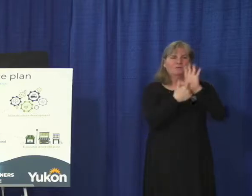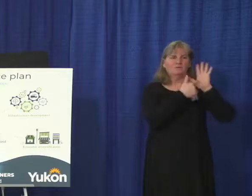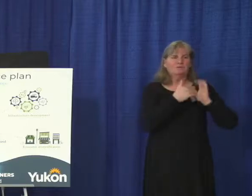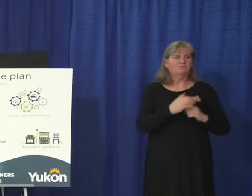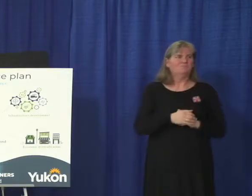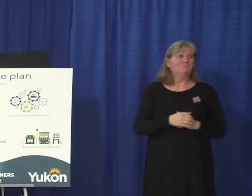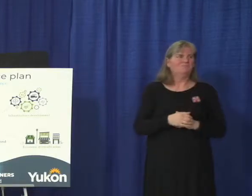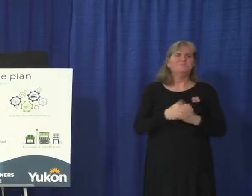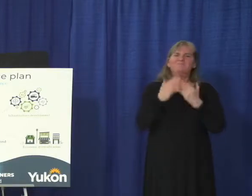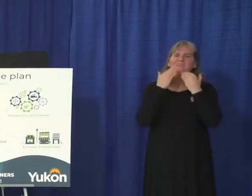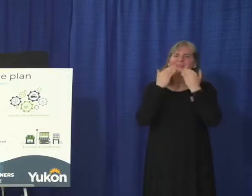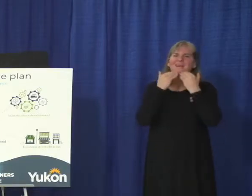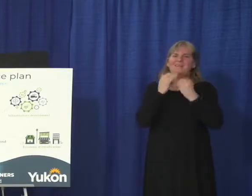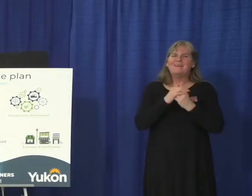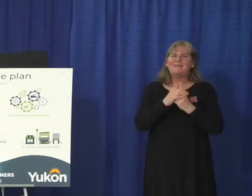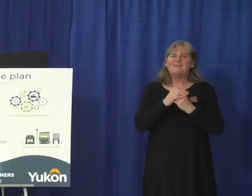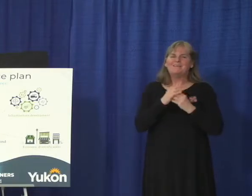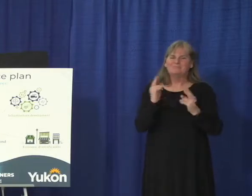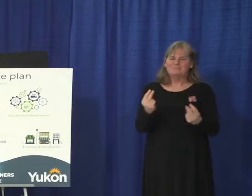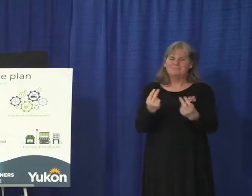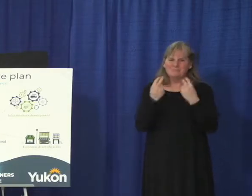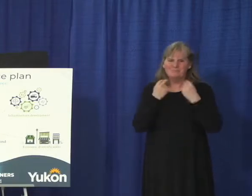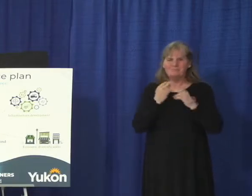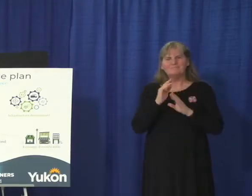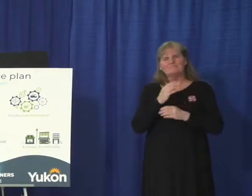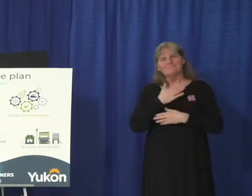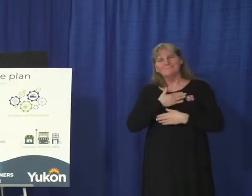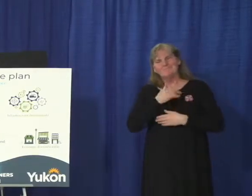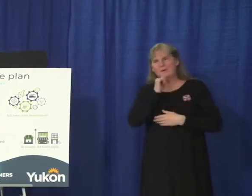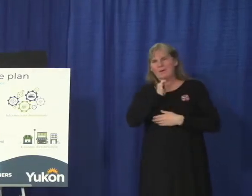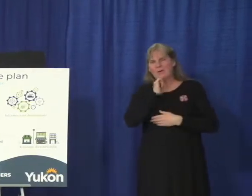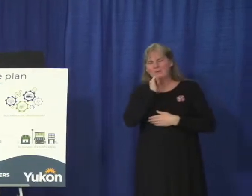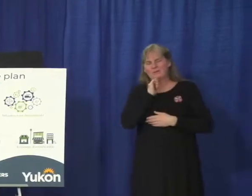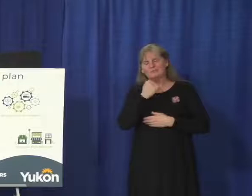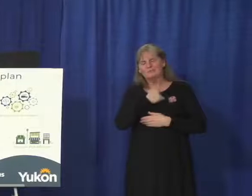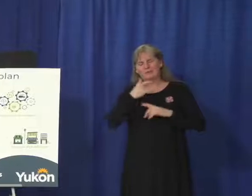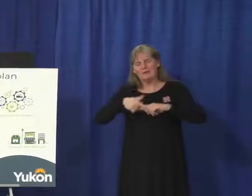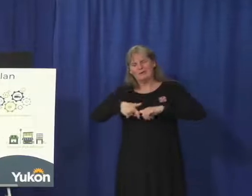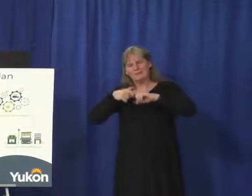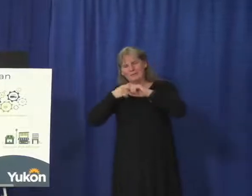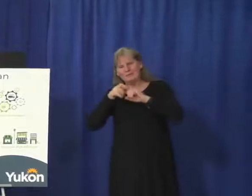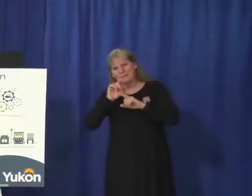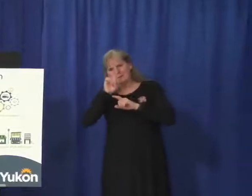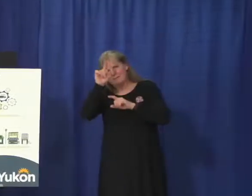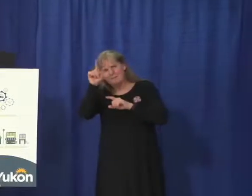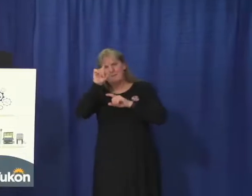and especially the patience as we had to take a brief pause from the announcement. As you heard this morning the